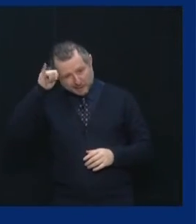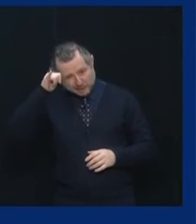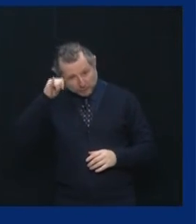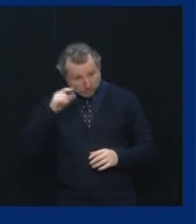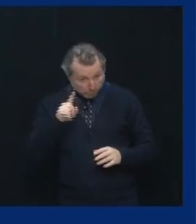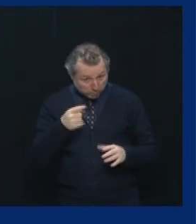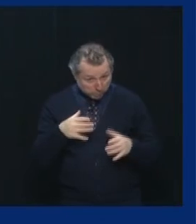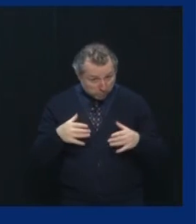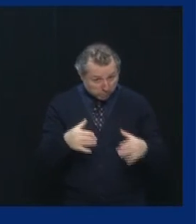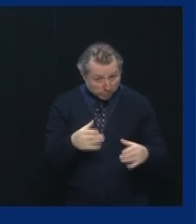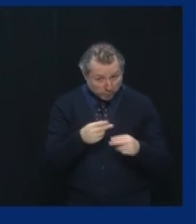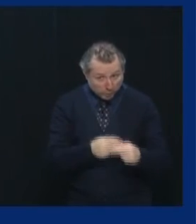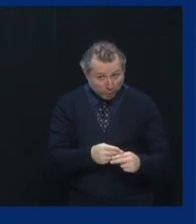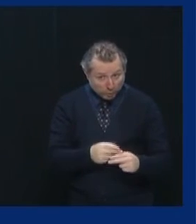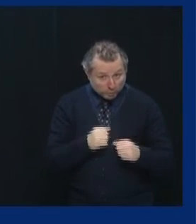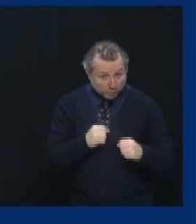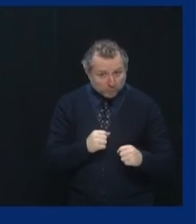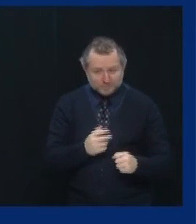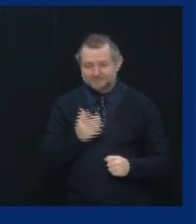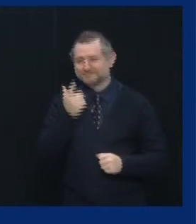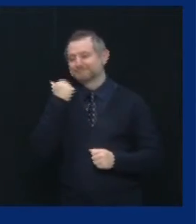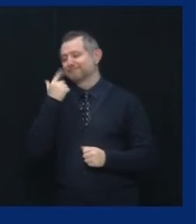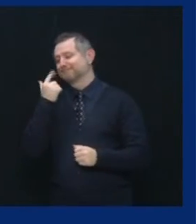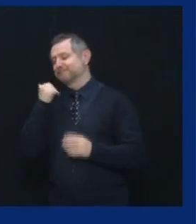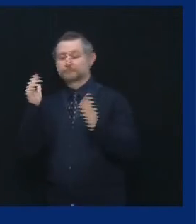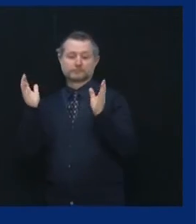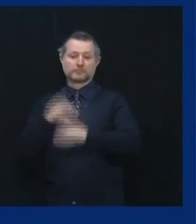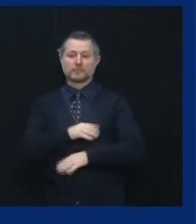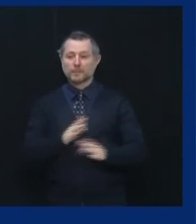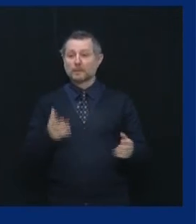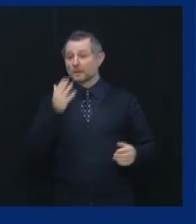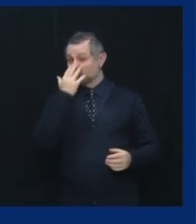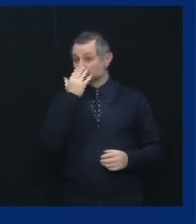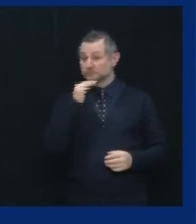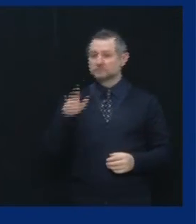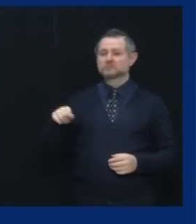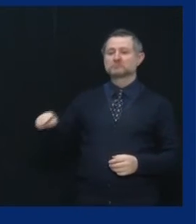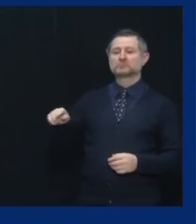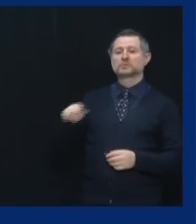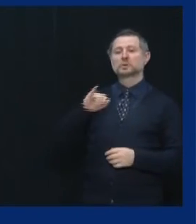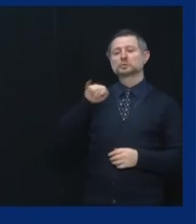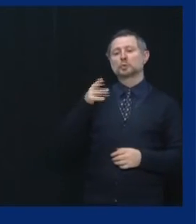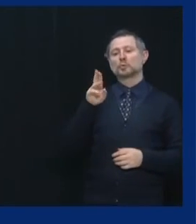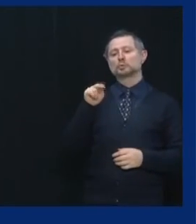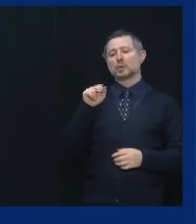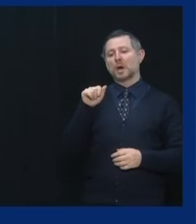IMMUNITY. WHAT IS LESS THAN HERD, SINGLE